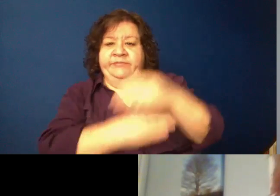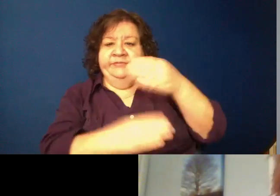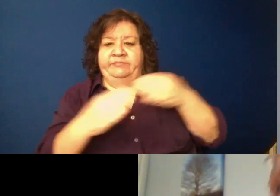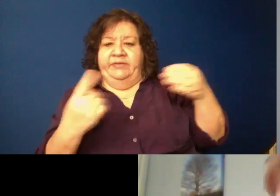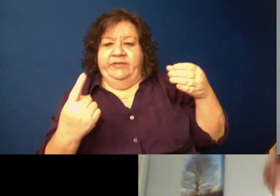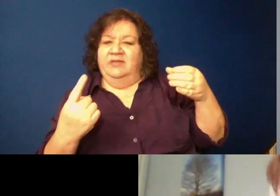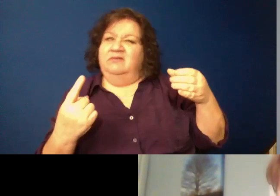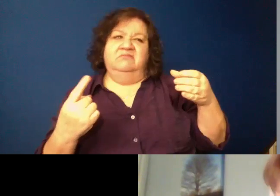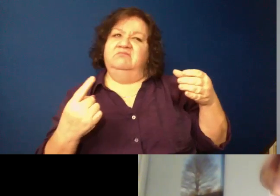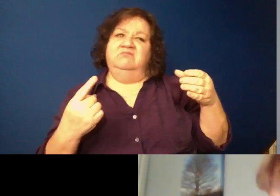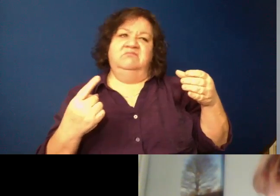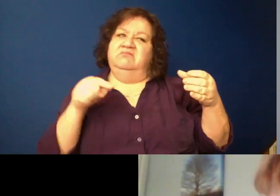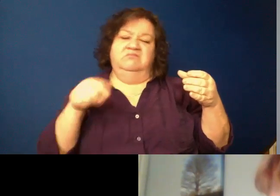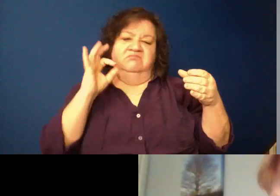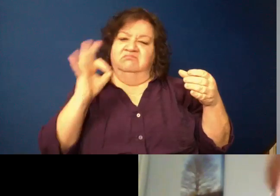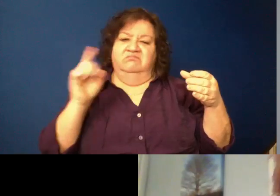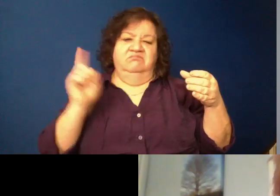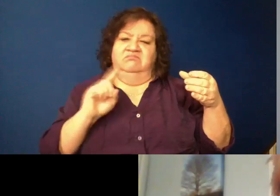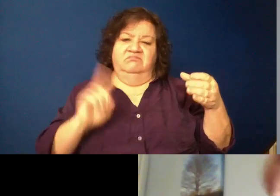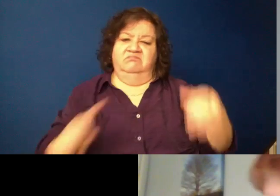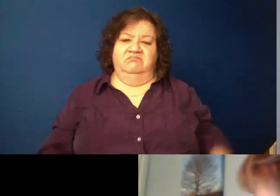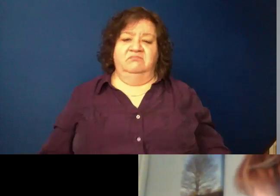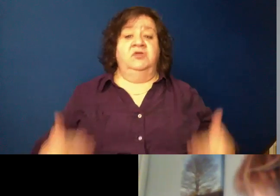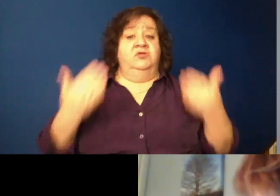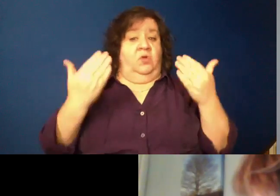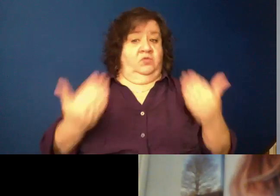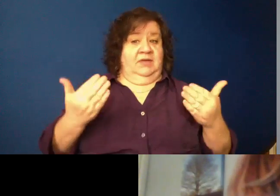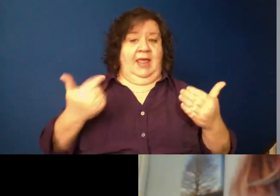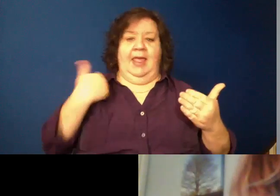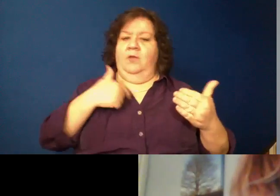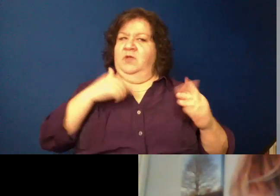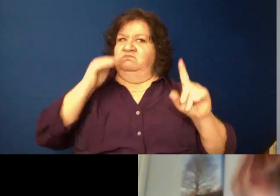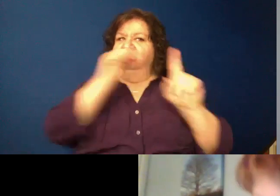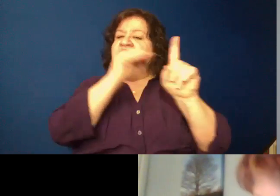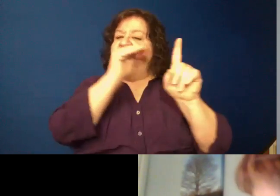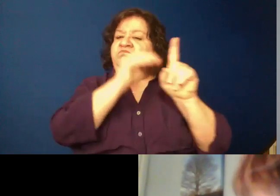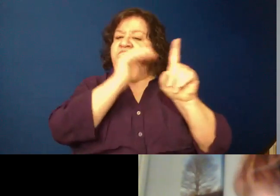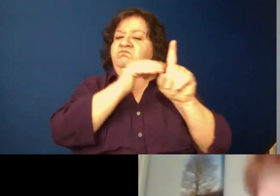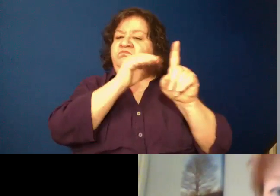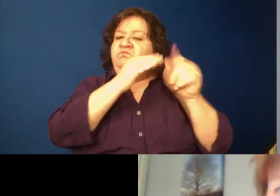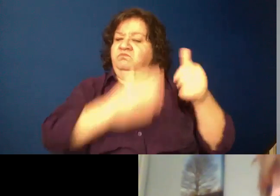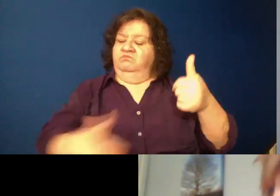we are left behind so that's the message that we are trying to send in this um in this paper